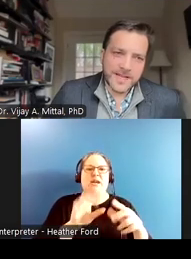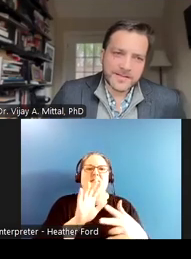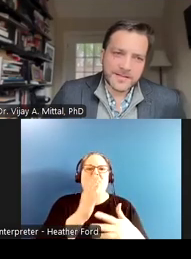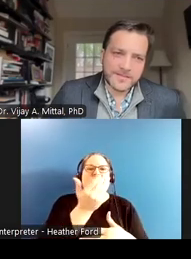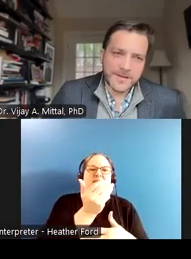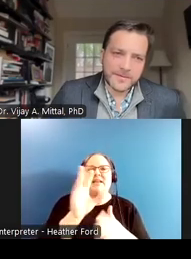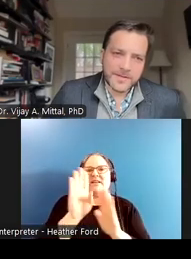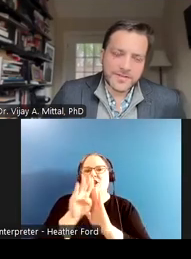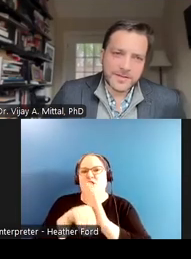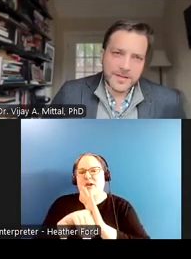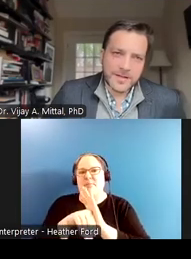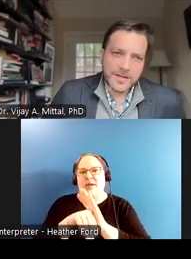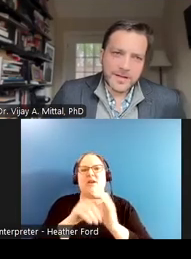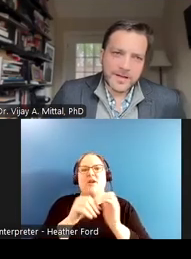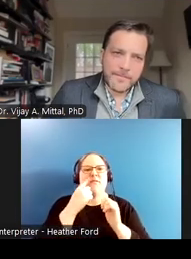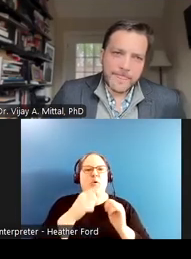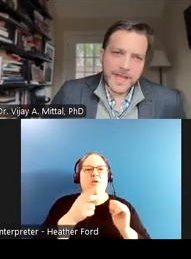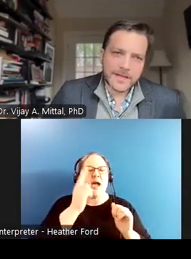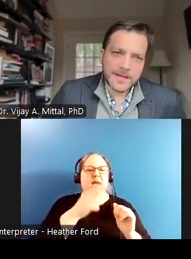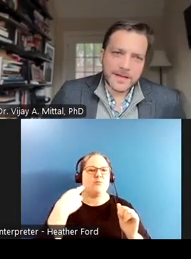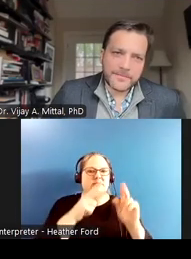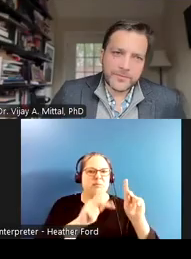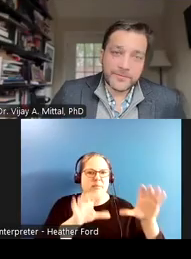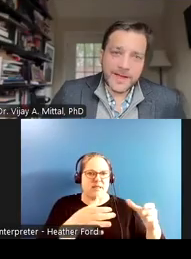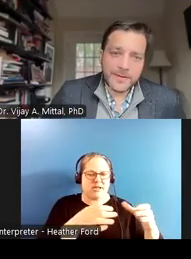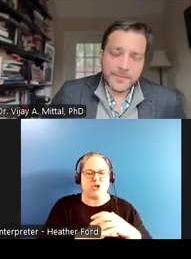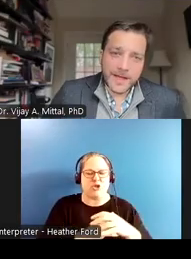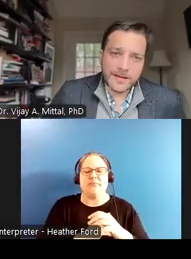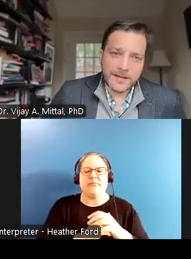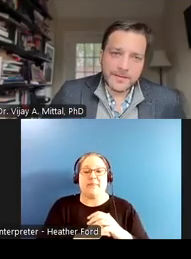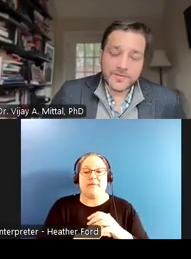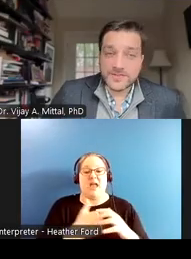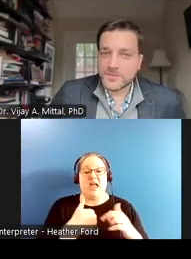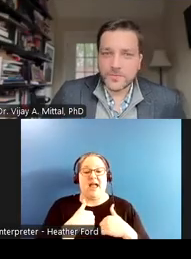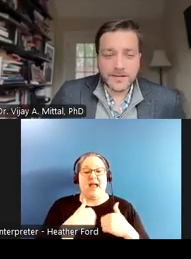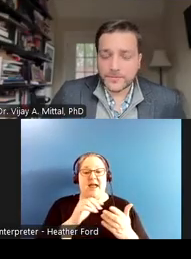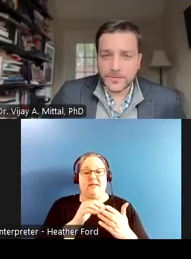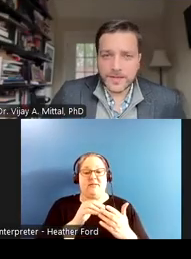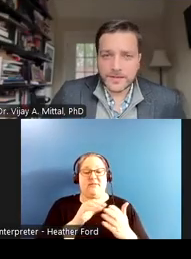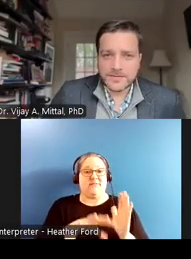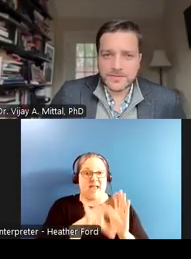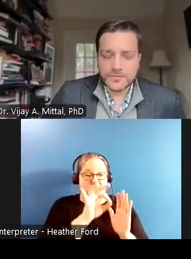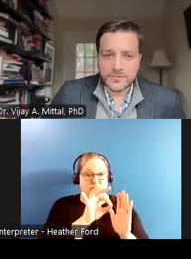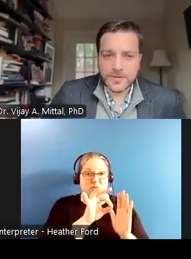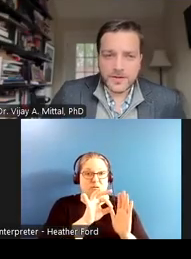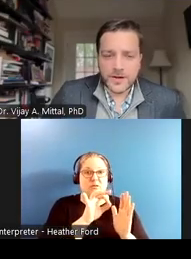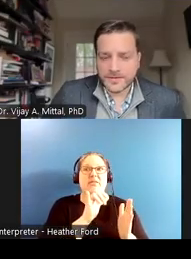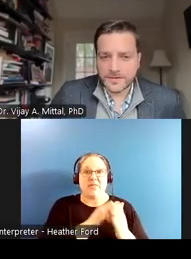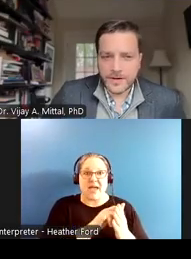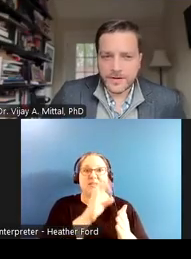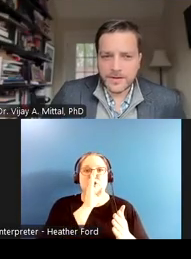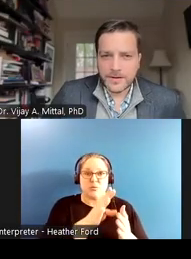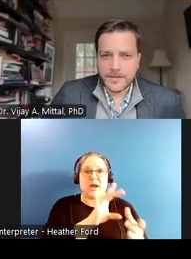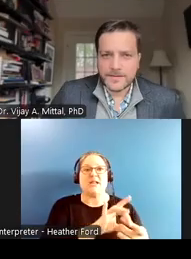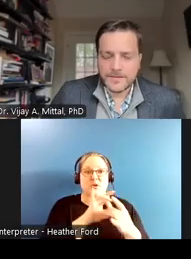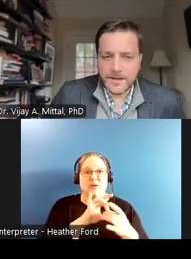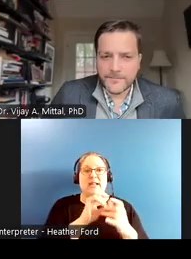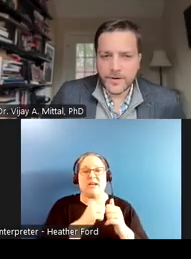task in this population. Um and uh we found that it was directly related to the cognitive area um